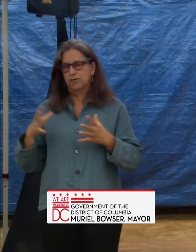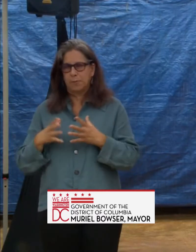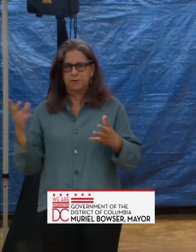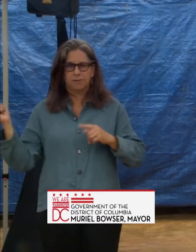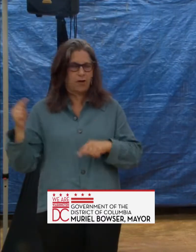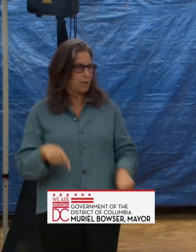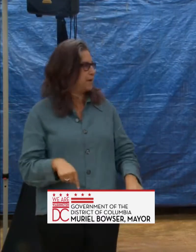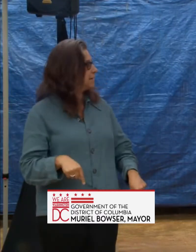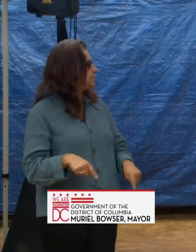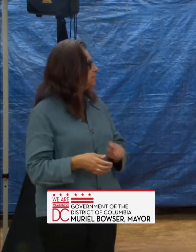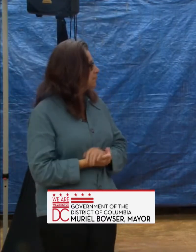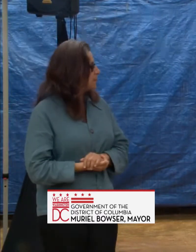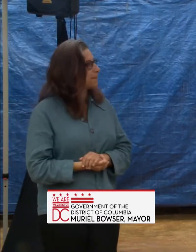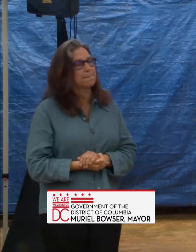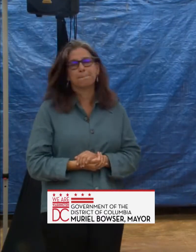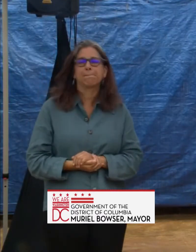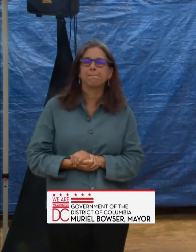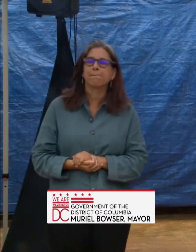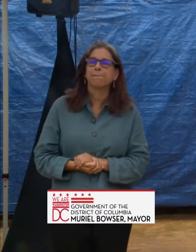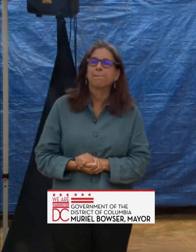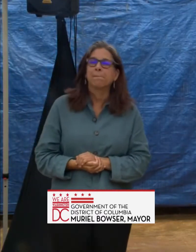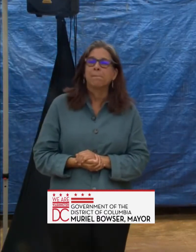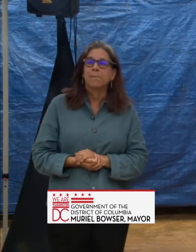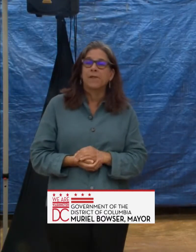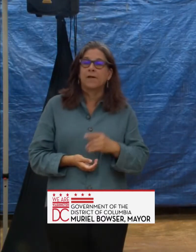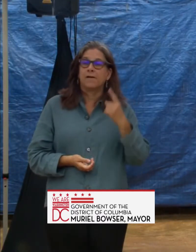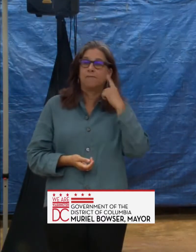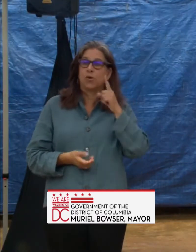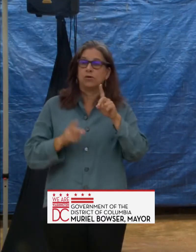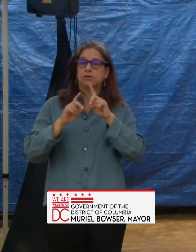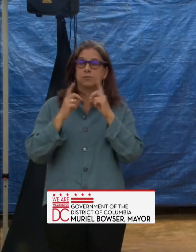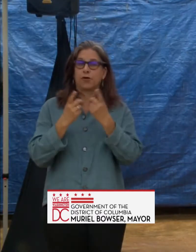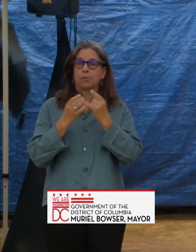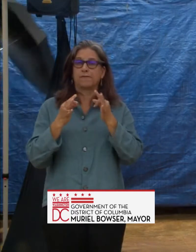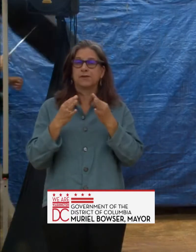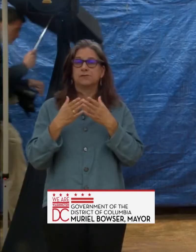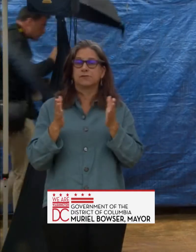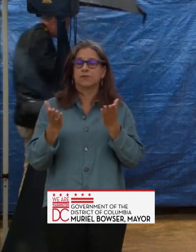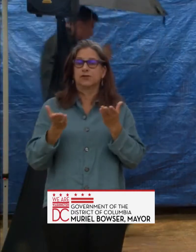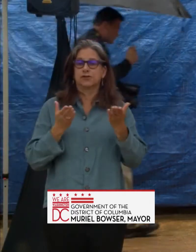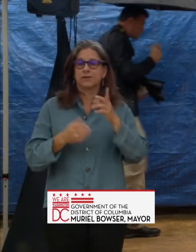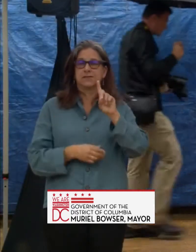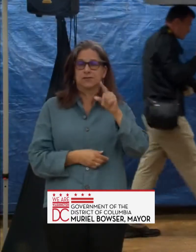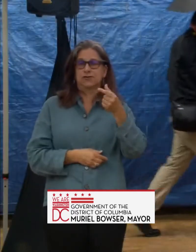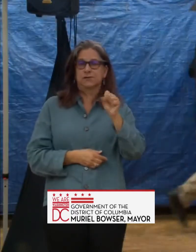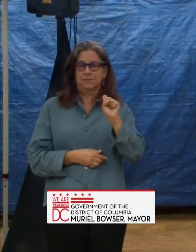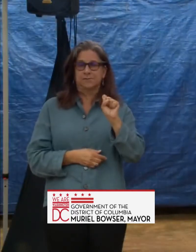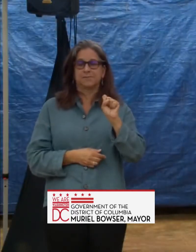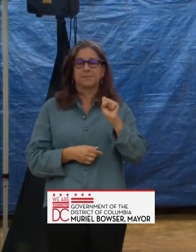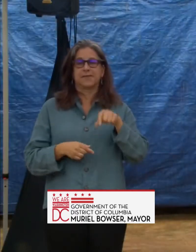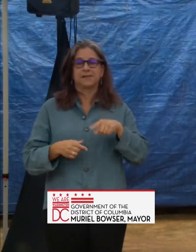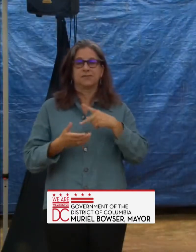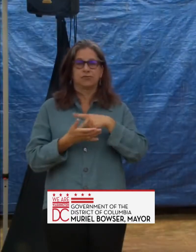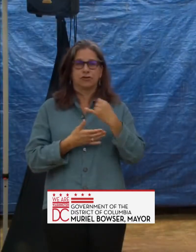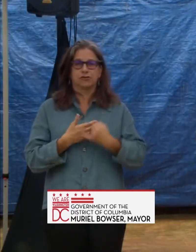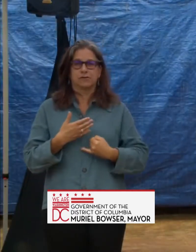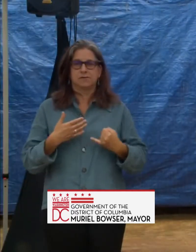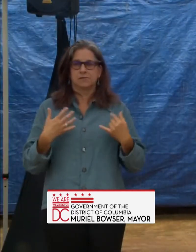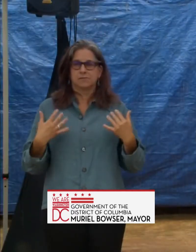YOU KNOW, FOR THE DEPARTMENT OF GENERAL SERVICES, BUILDING THIS PROJECT IS THE NUTS AND BOLTS OF WHAT WE REALLY DO.